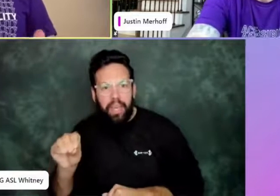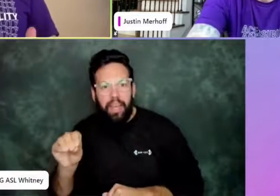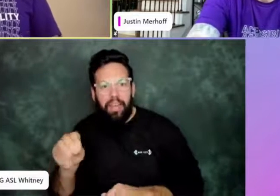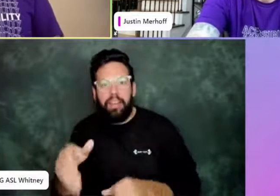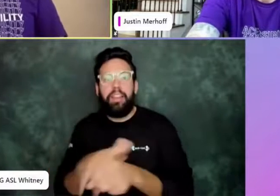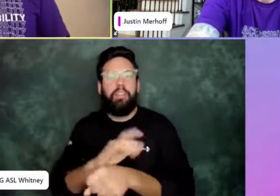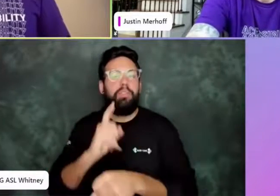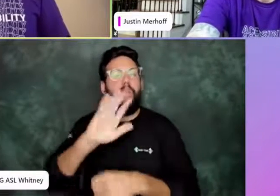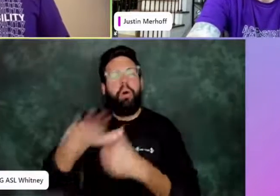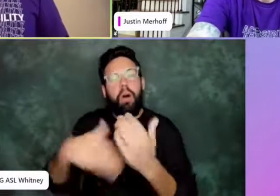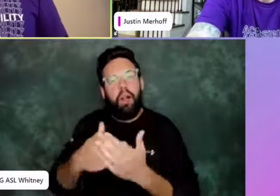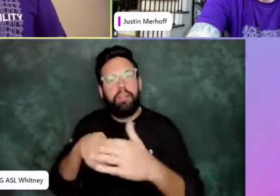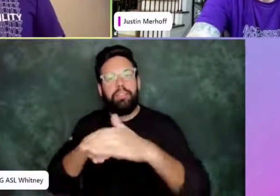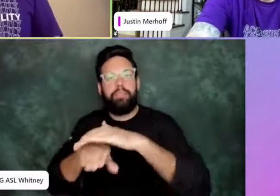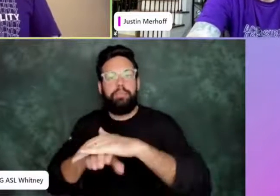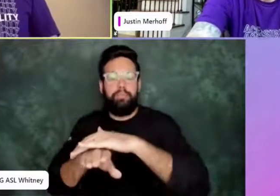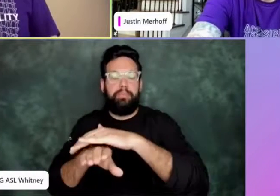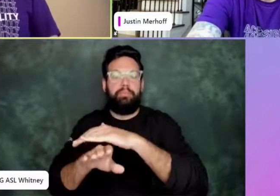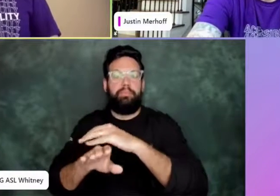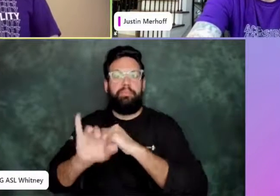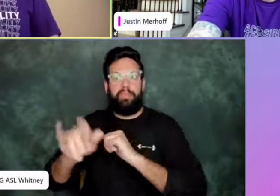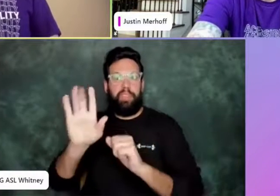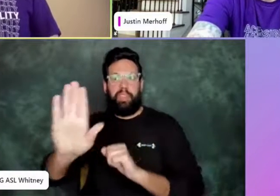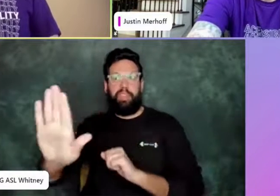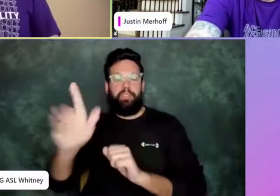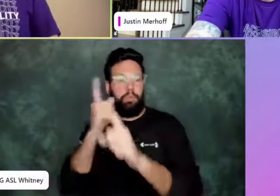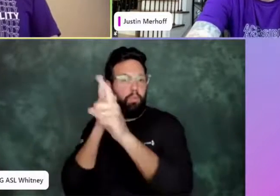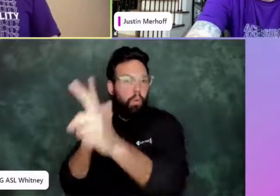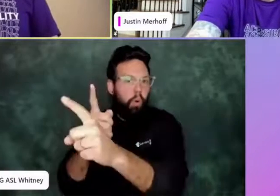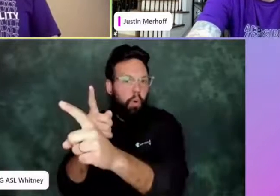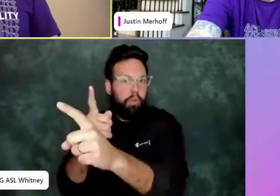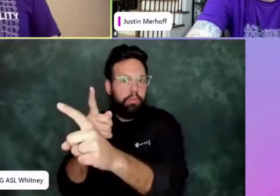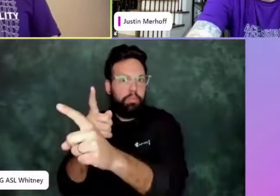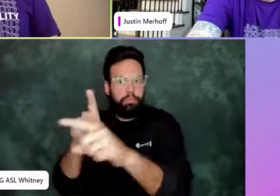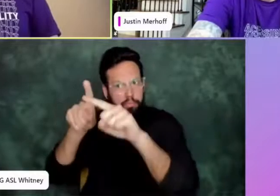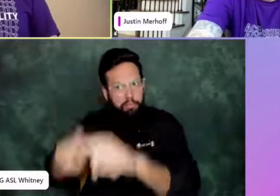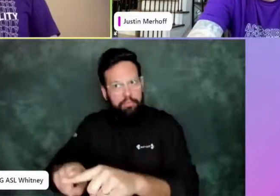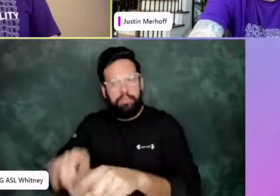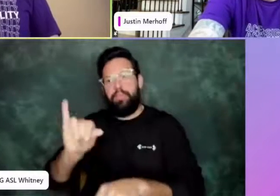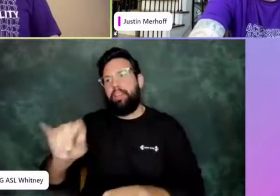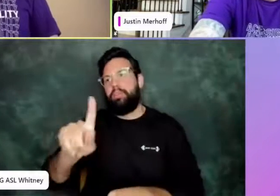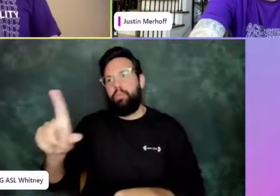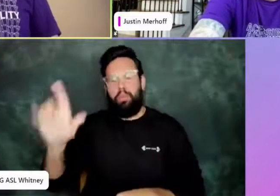The only tool you'd need to use in the very near future. But yeah, so, TLDR,